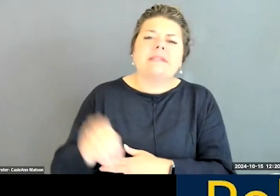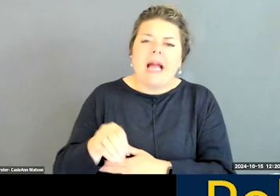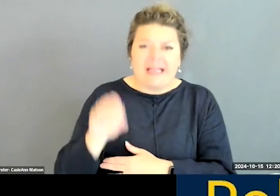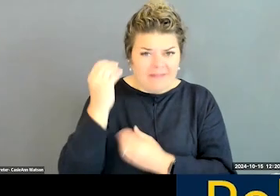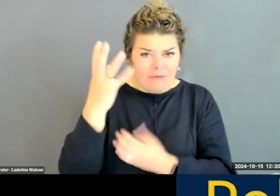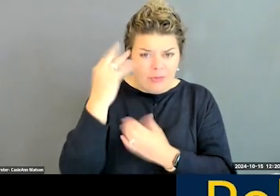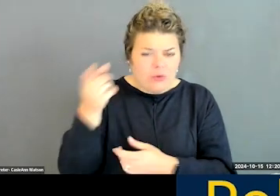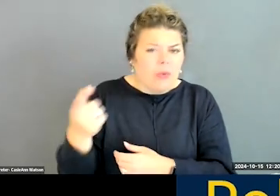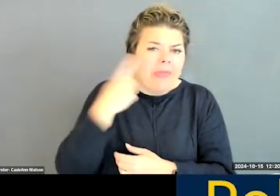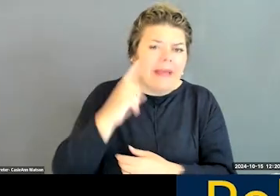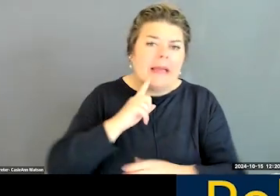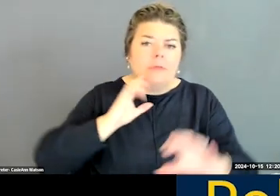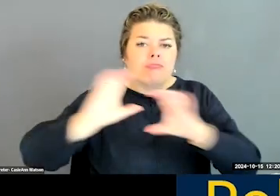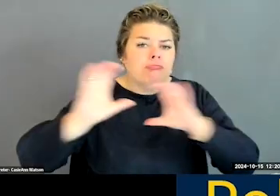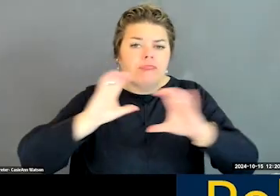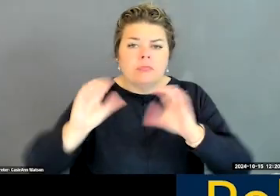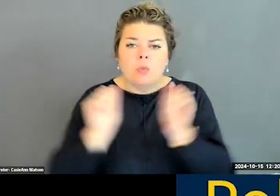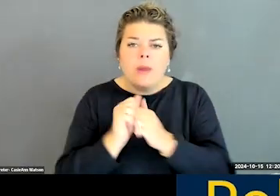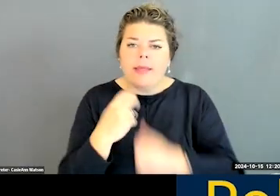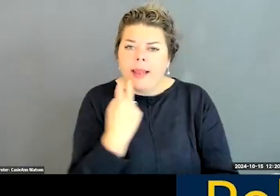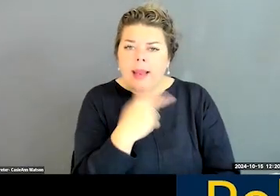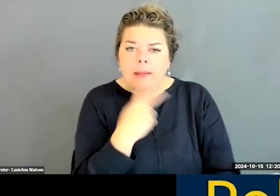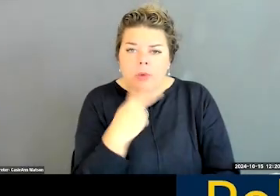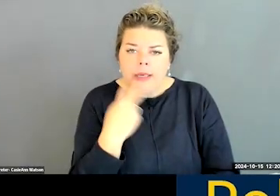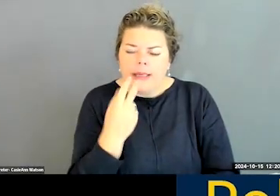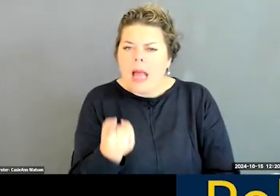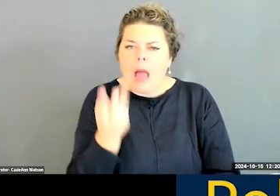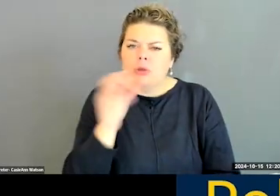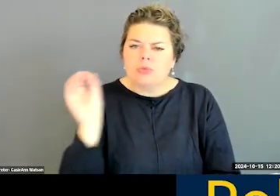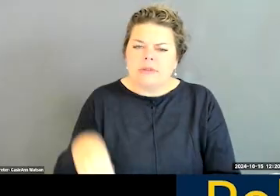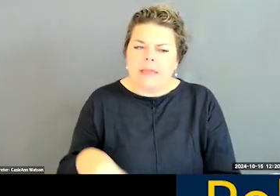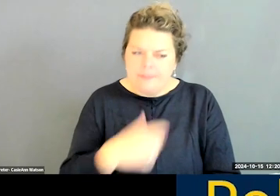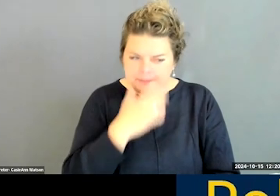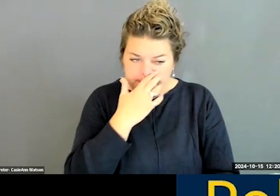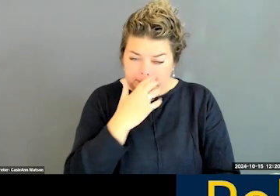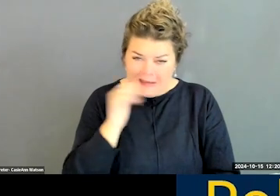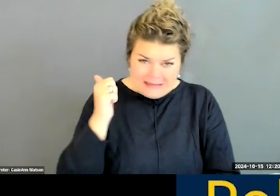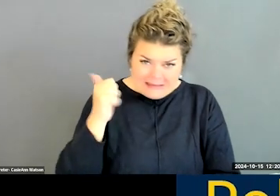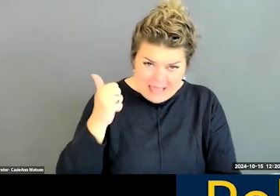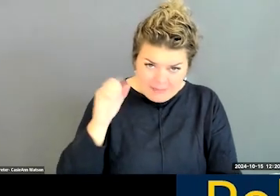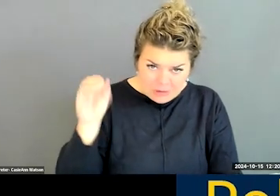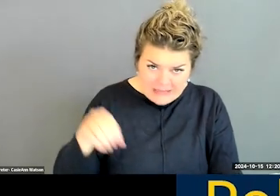"is communicated effectively through lip reading?" Is it 10%,